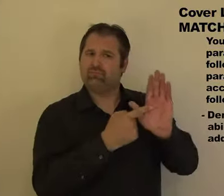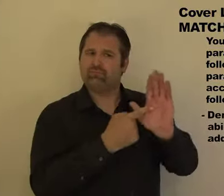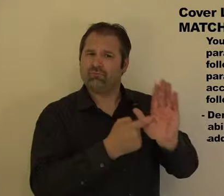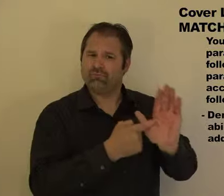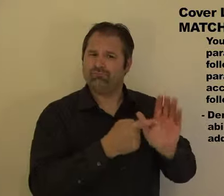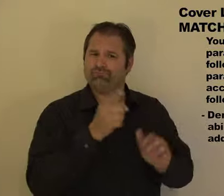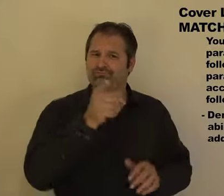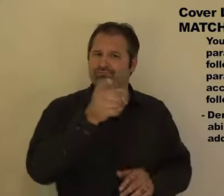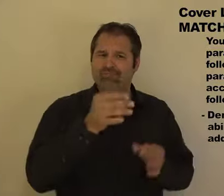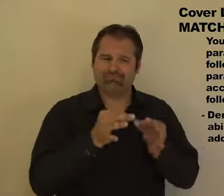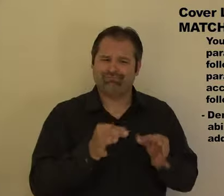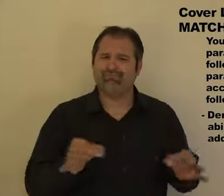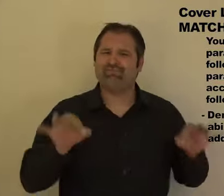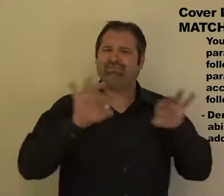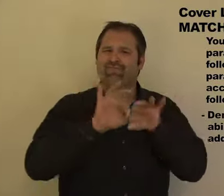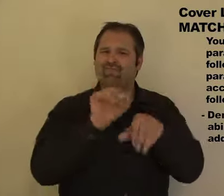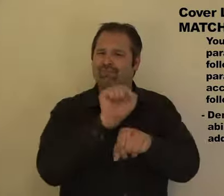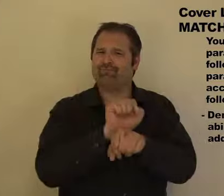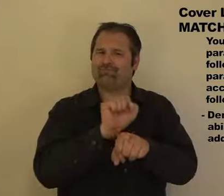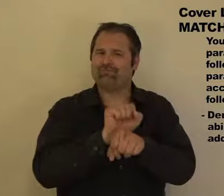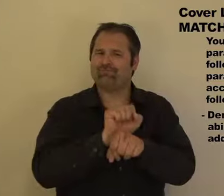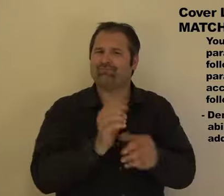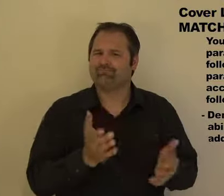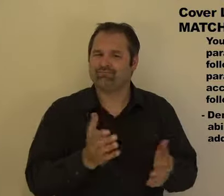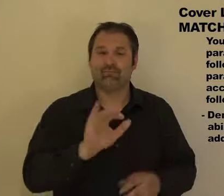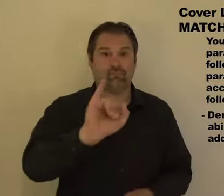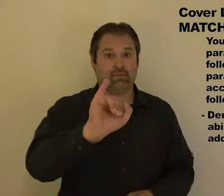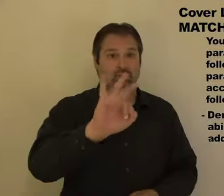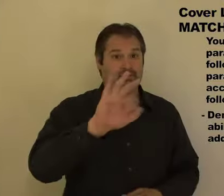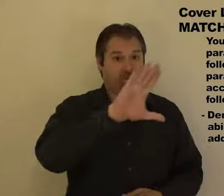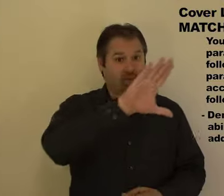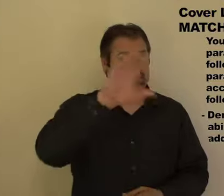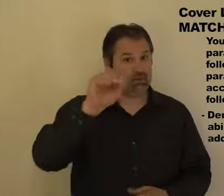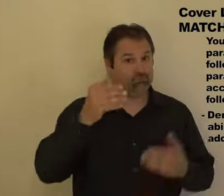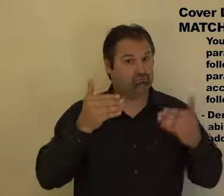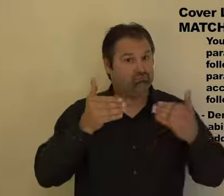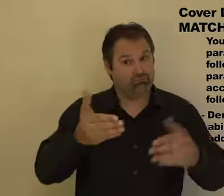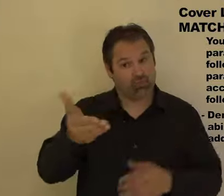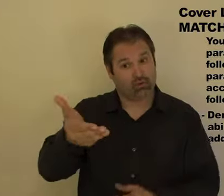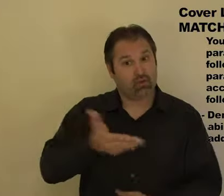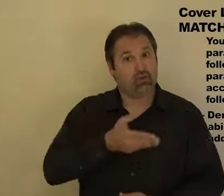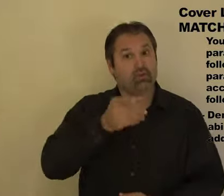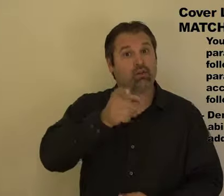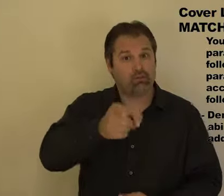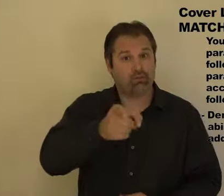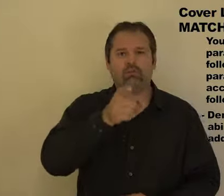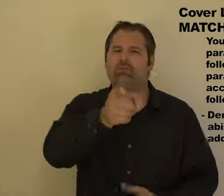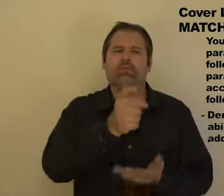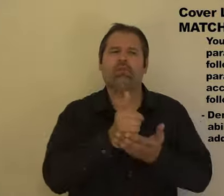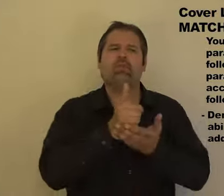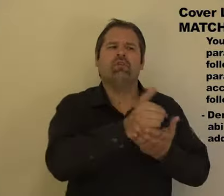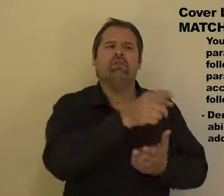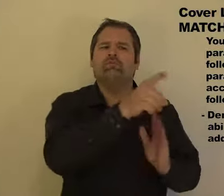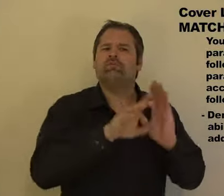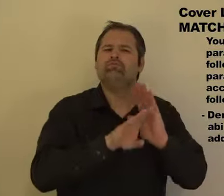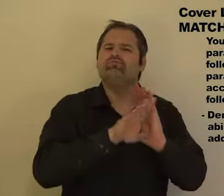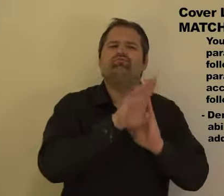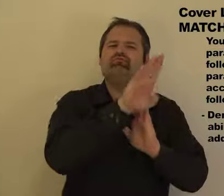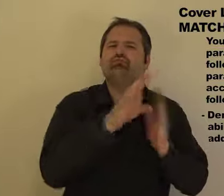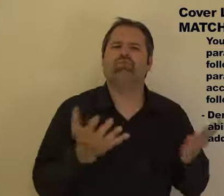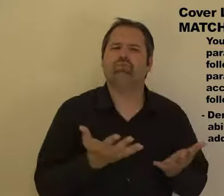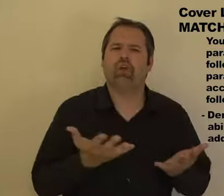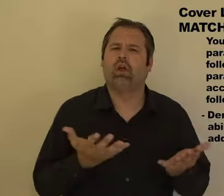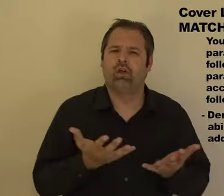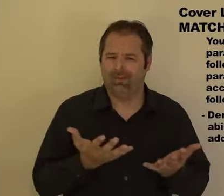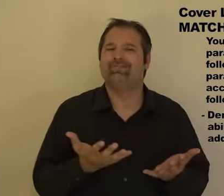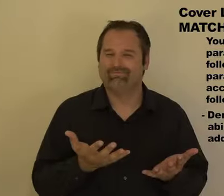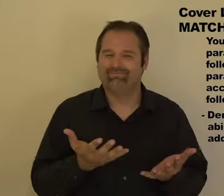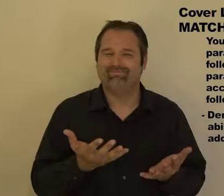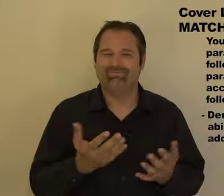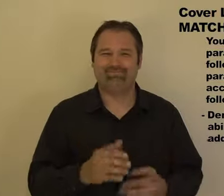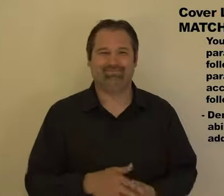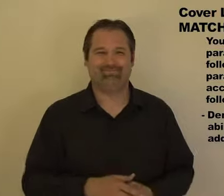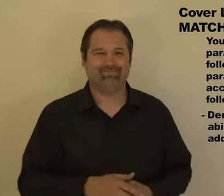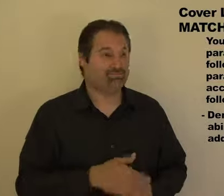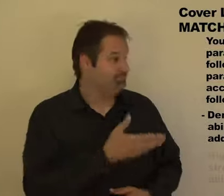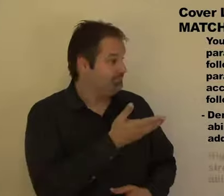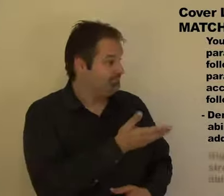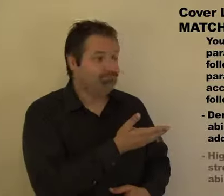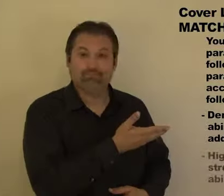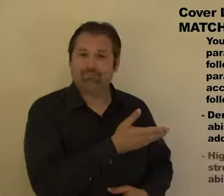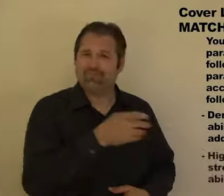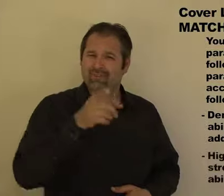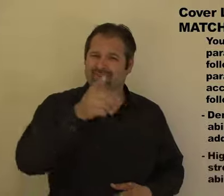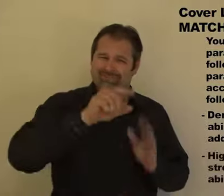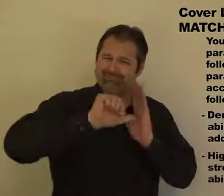the company if they hire you; highlight your key strengths and abilities; and, third,